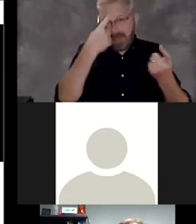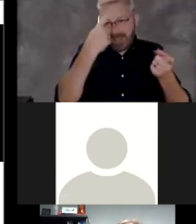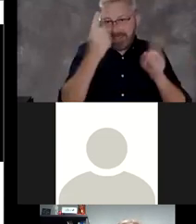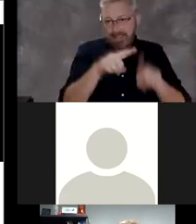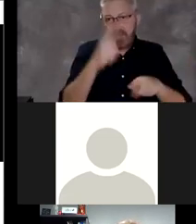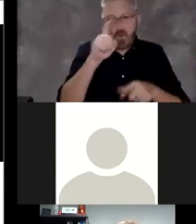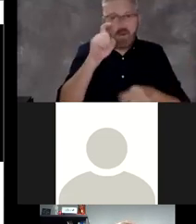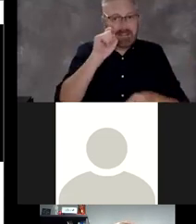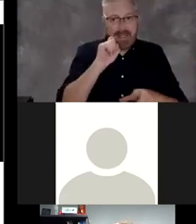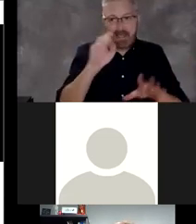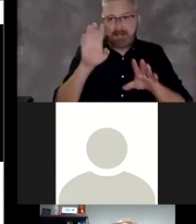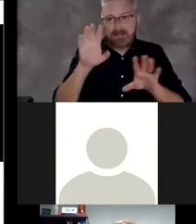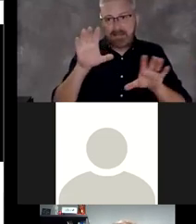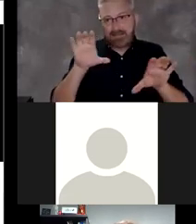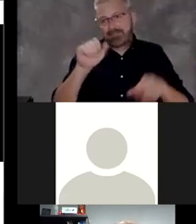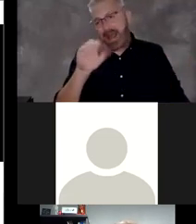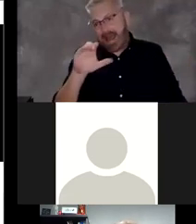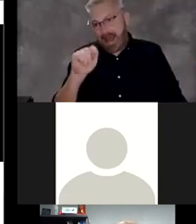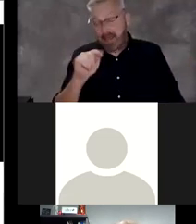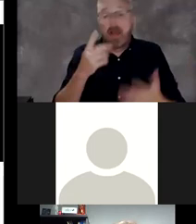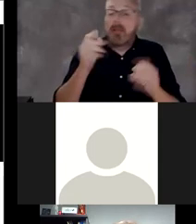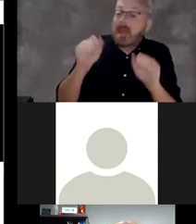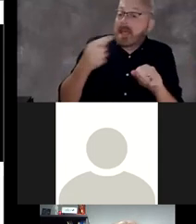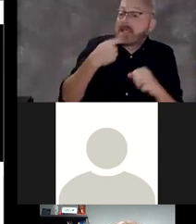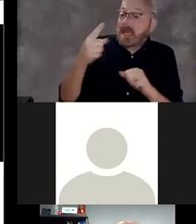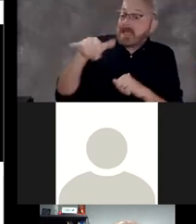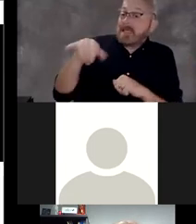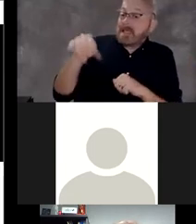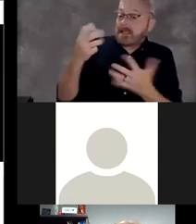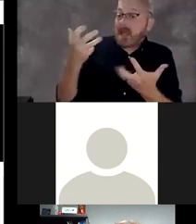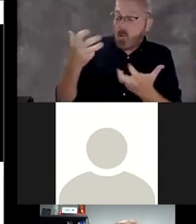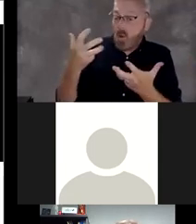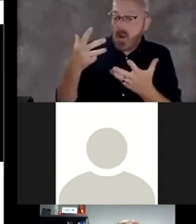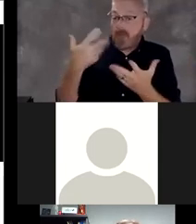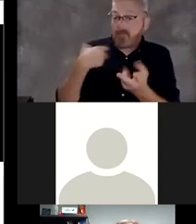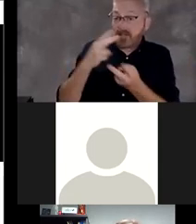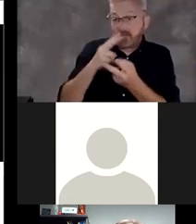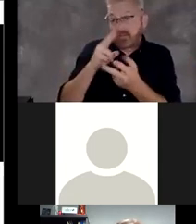THEY CAN CERTAINLY SAY, YES, I WANT TO HAVE SEX.